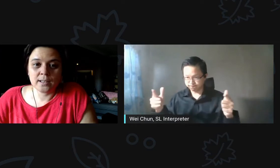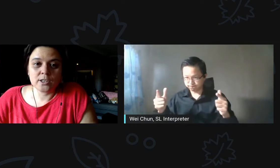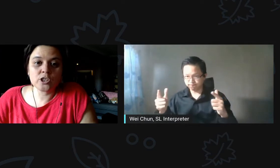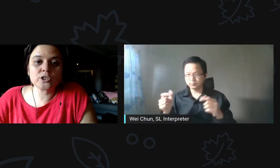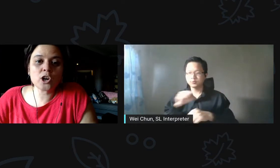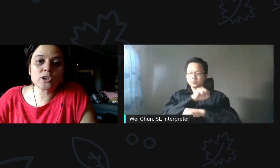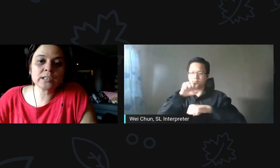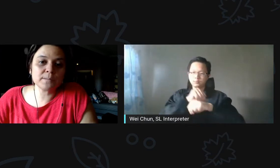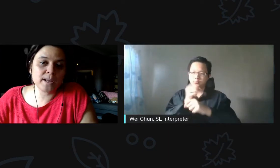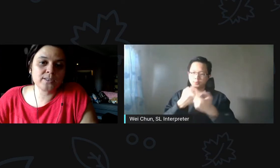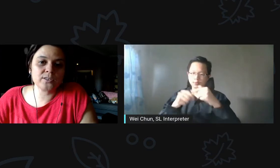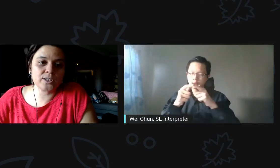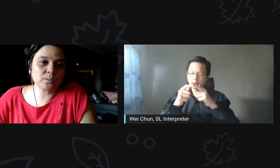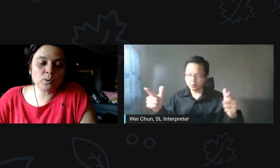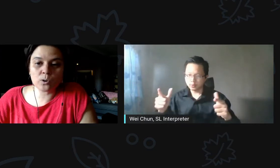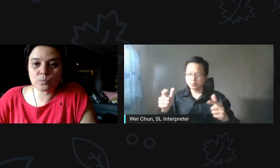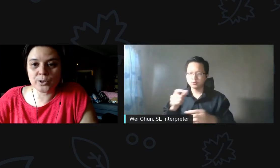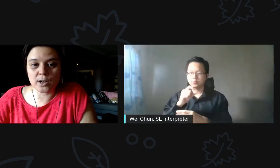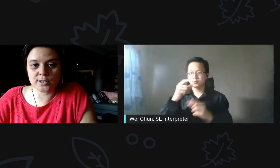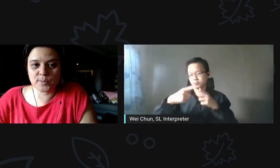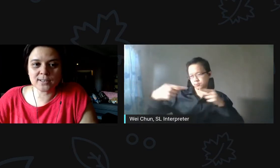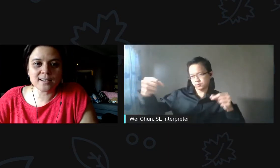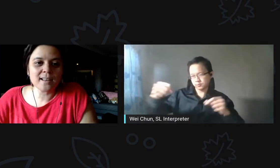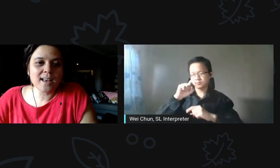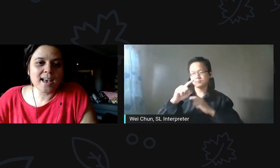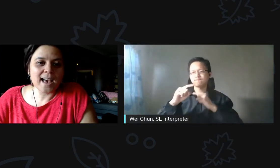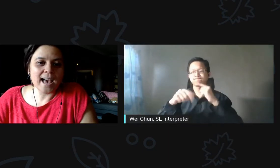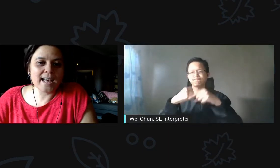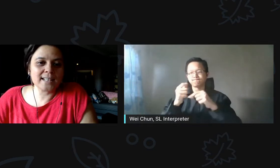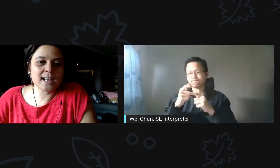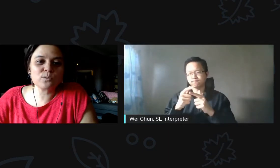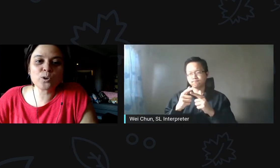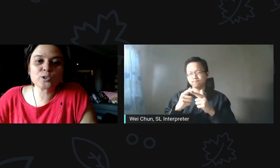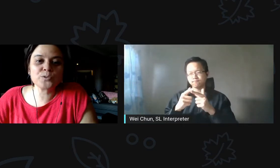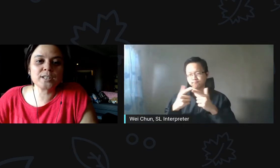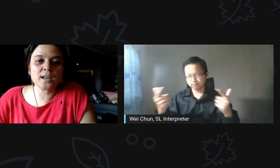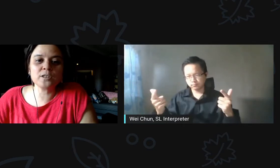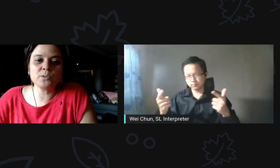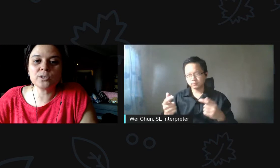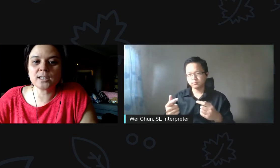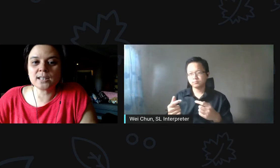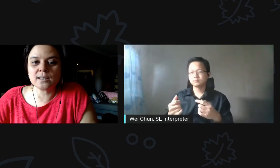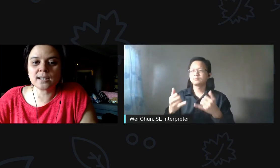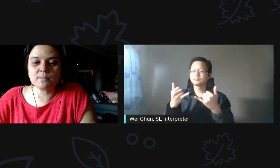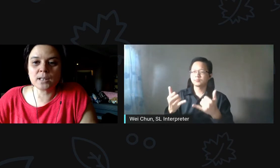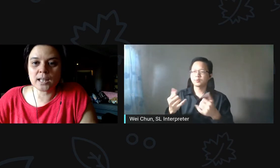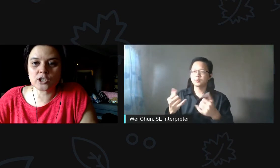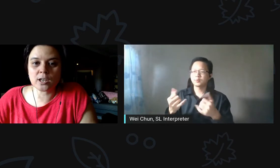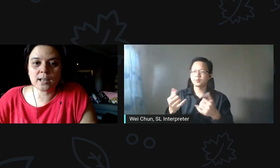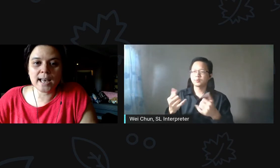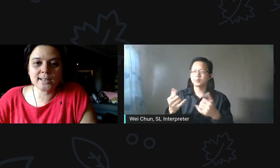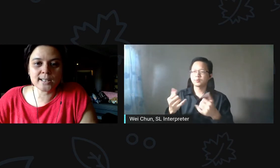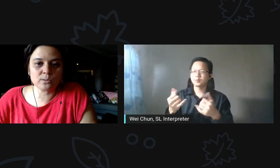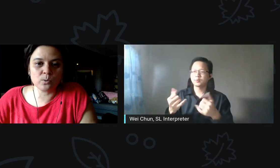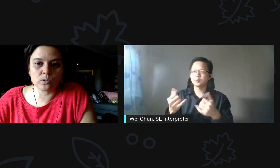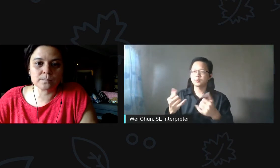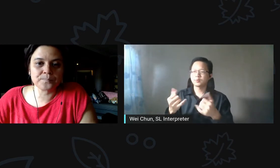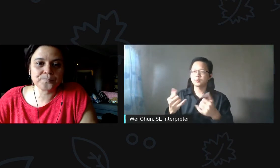She is currently based in Singapore with her husband and has worked with the Deaf communities in Malaysia and Singapore.